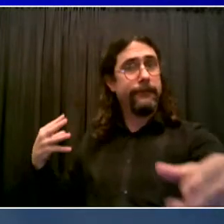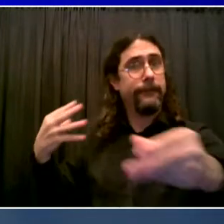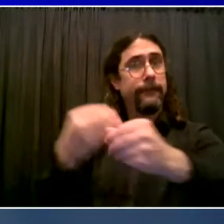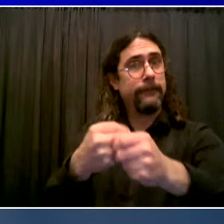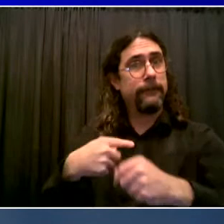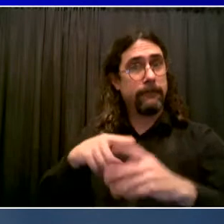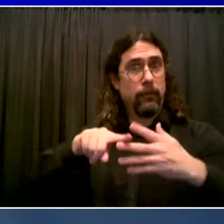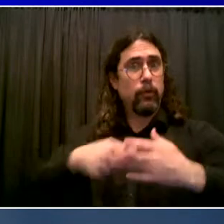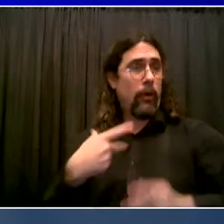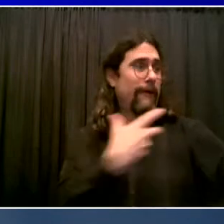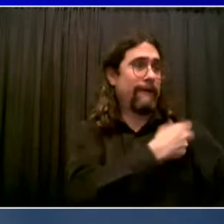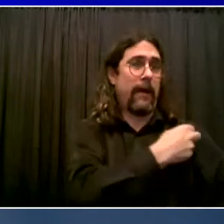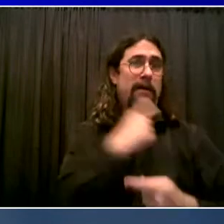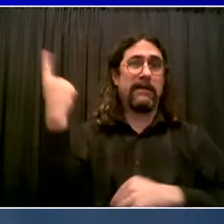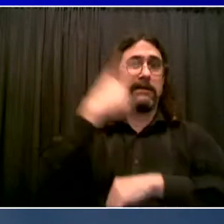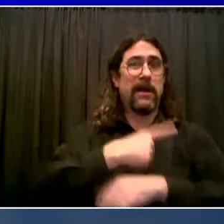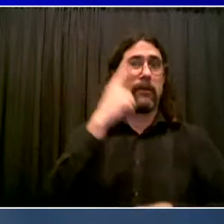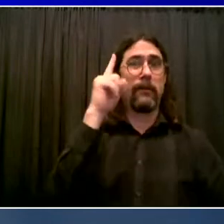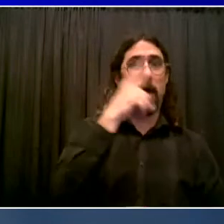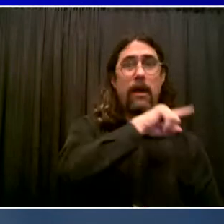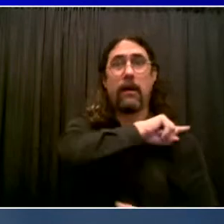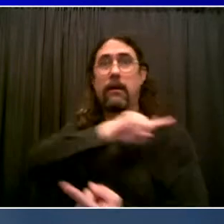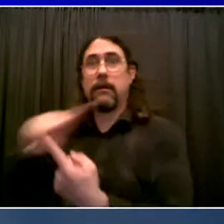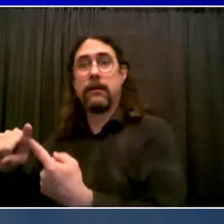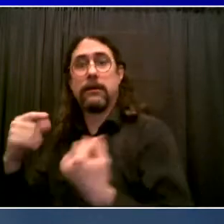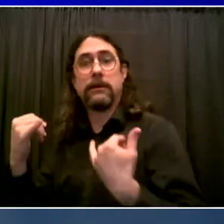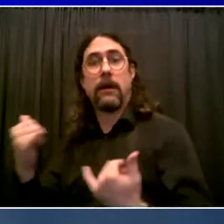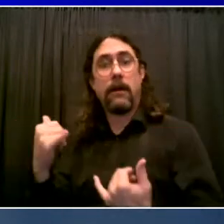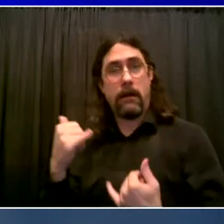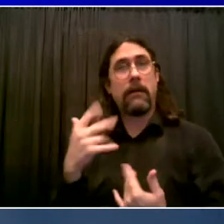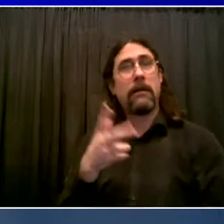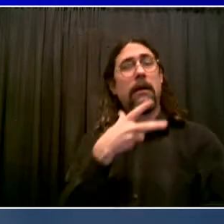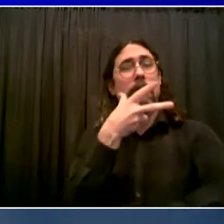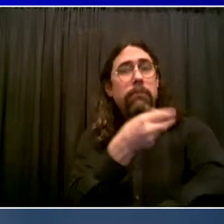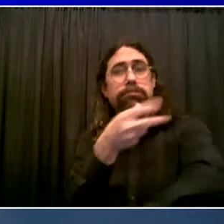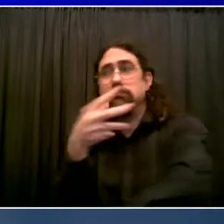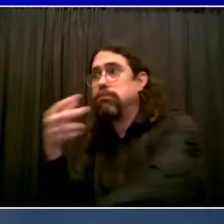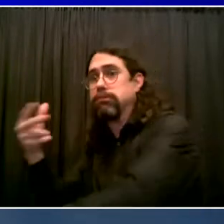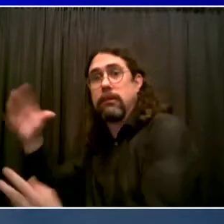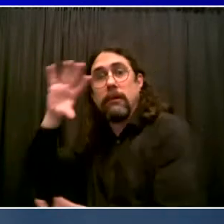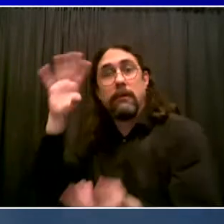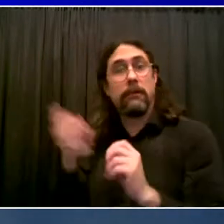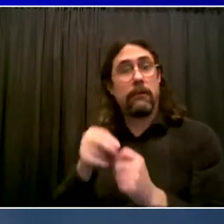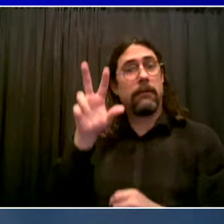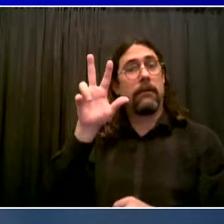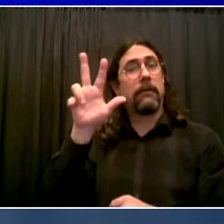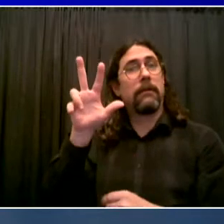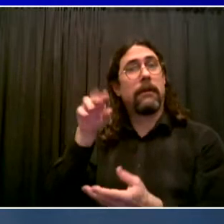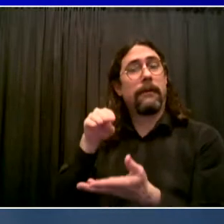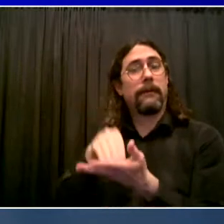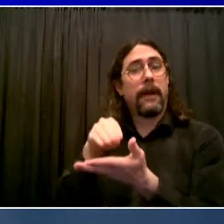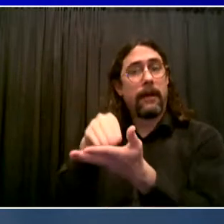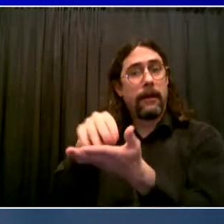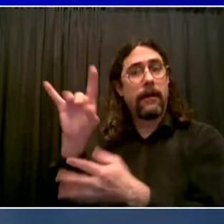VACCINATION EFFORT WE HAVE NOW PROVIDED